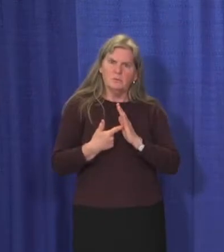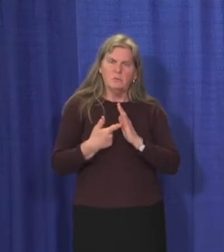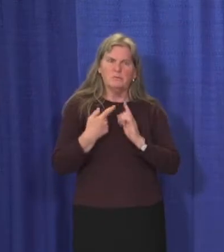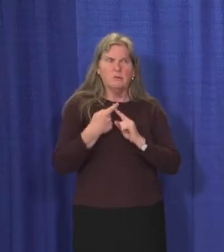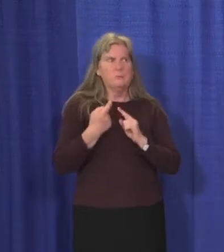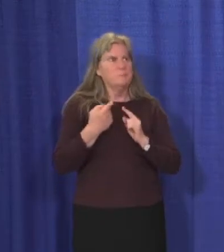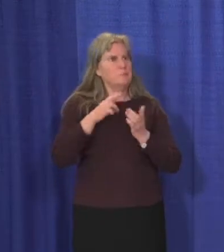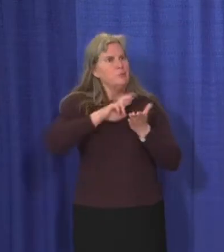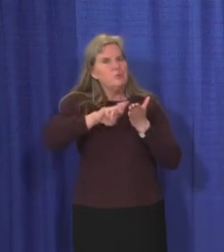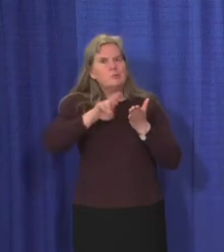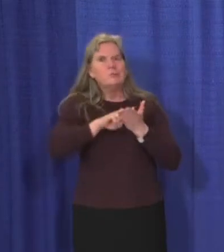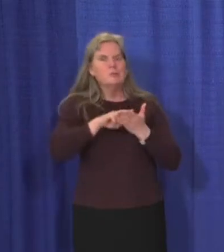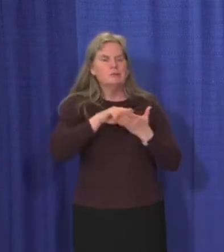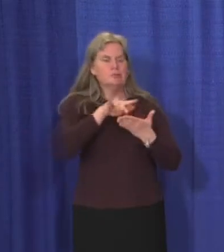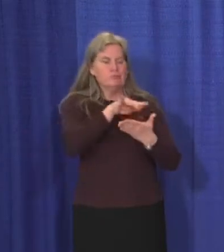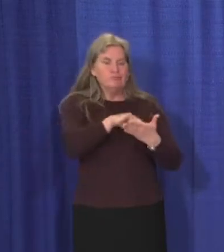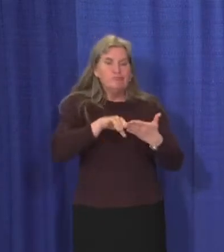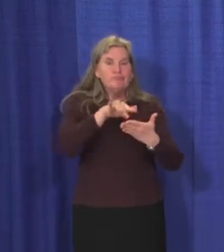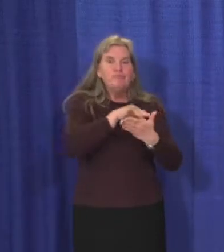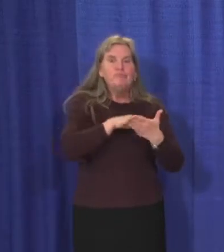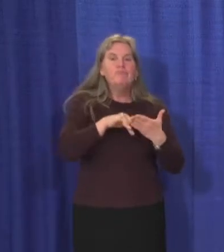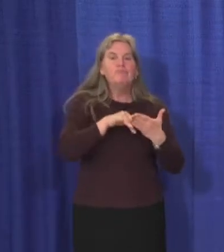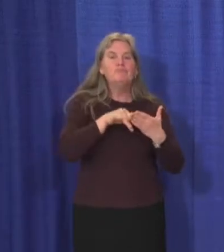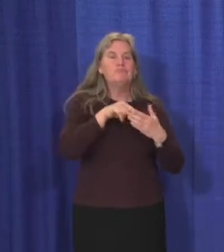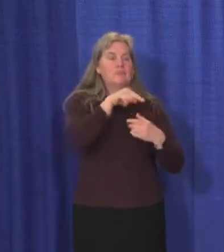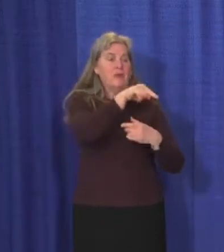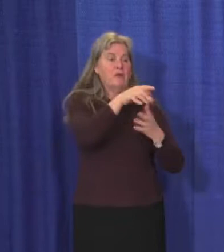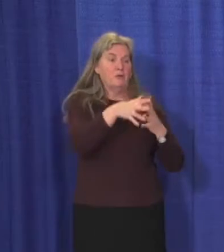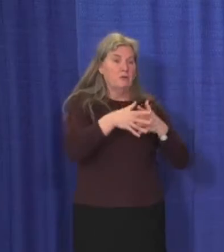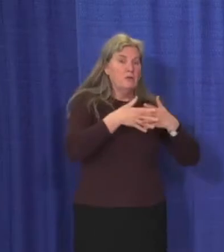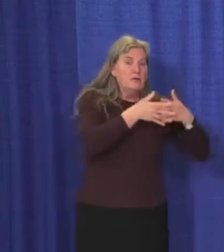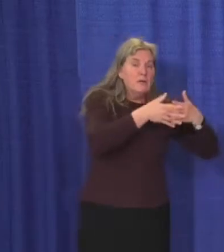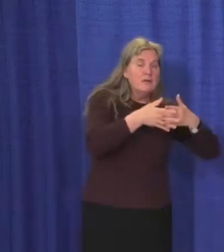through from studies in the US,